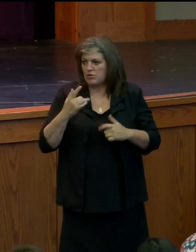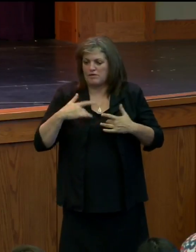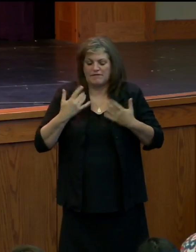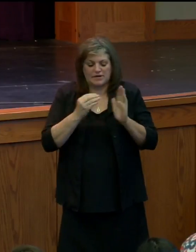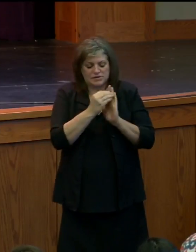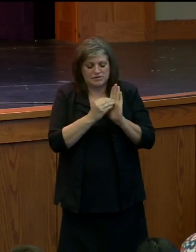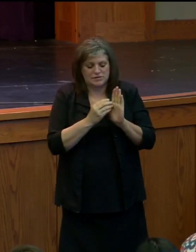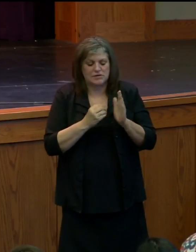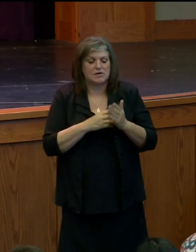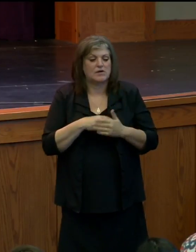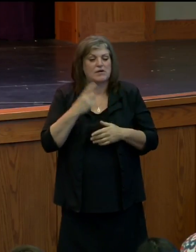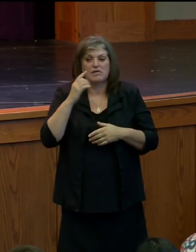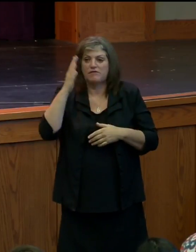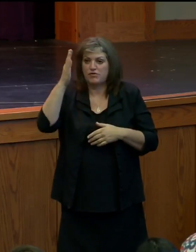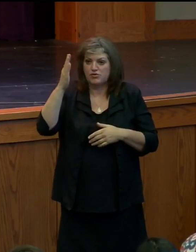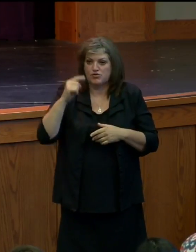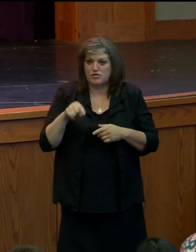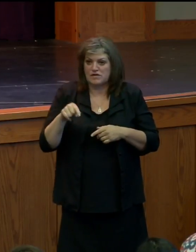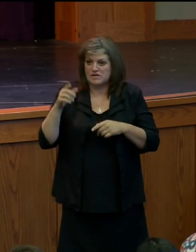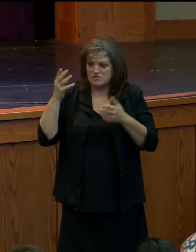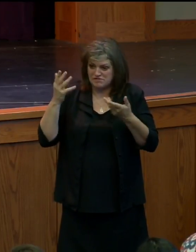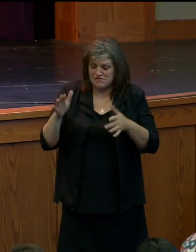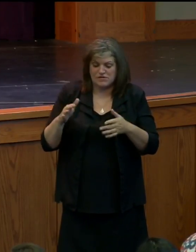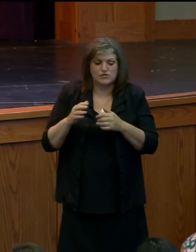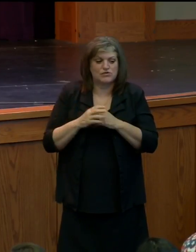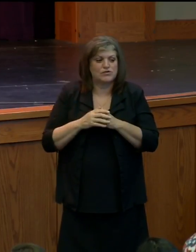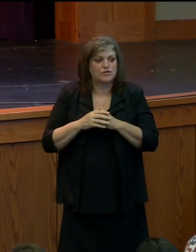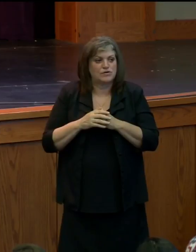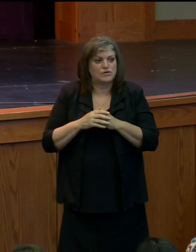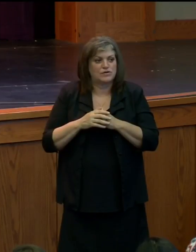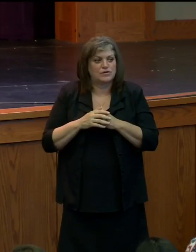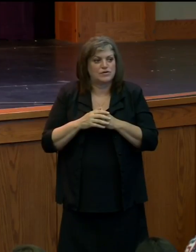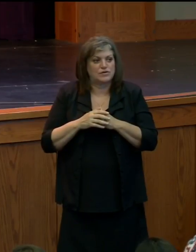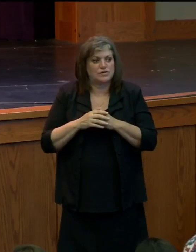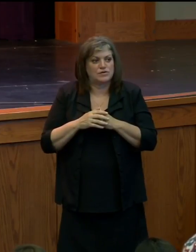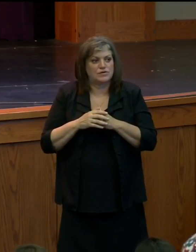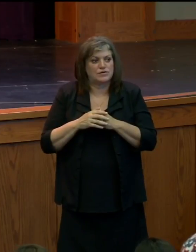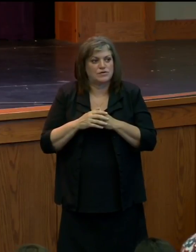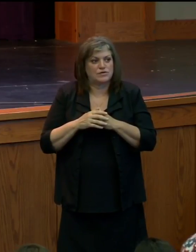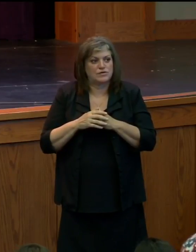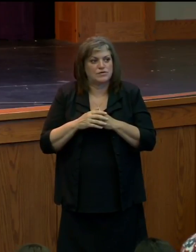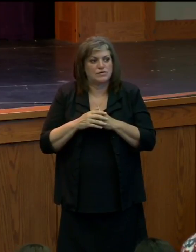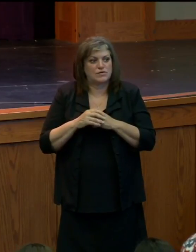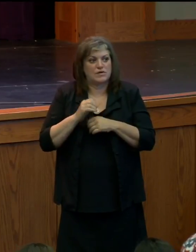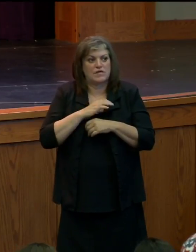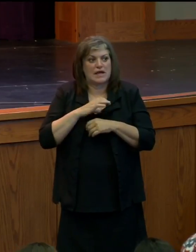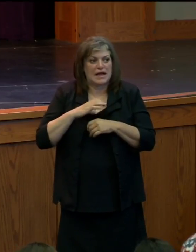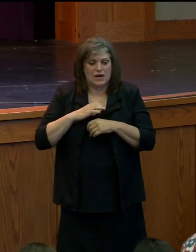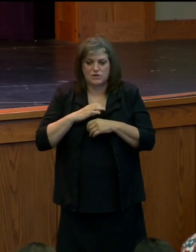AND IN THE FUTURE ONCE THIS IS OVER THE COUNCIL WILL BE LOOKING